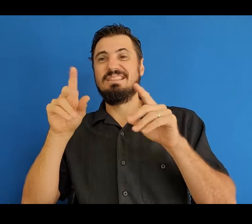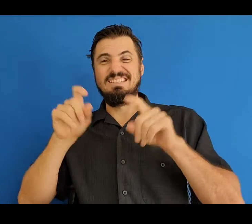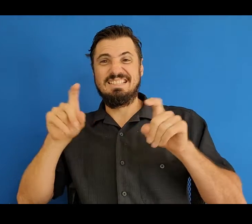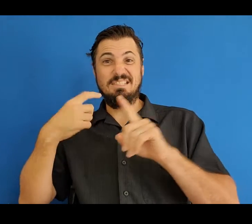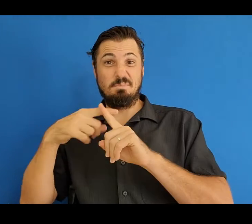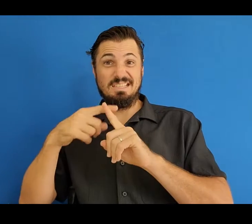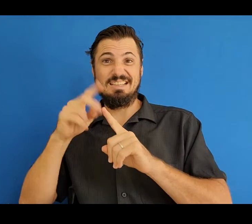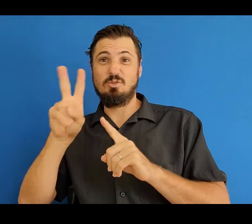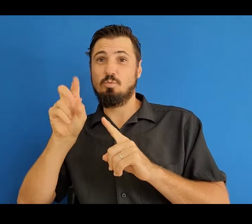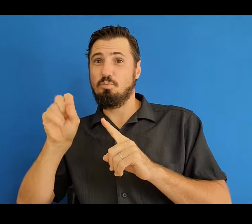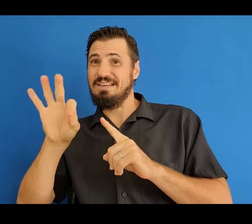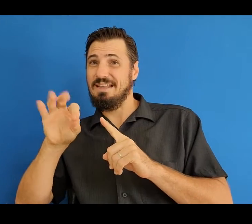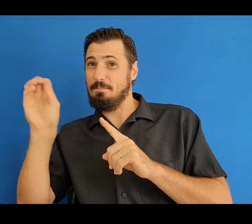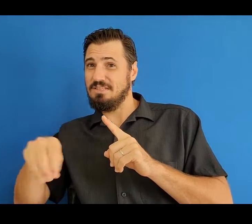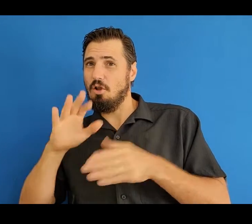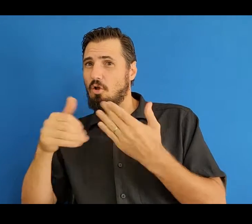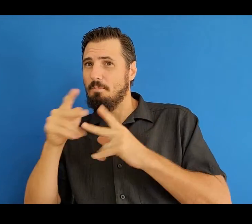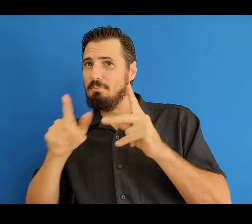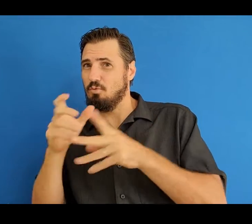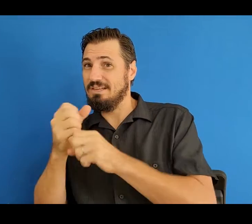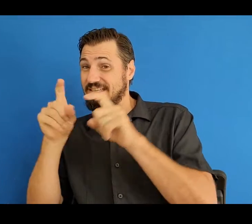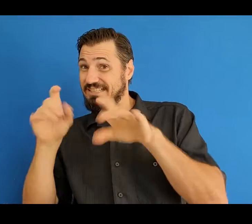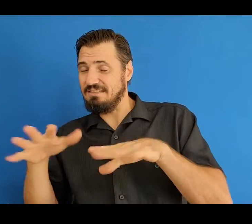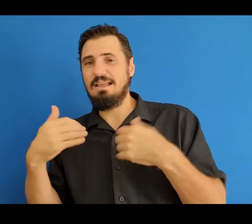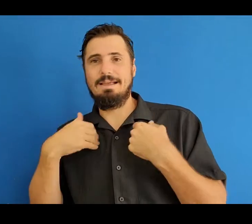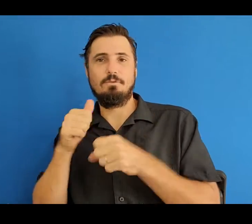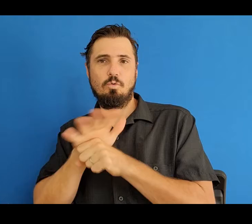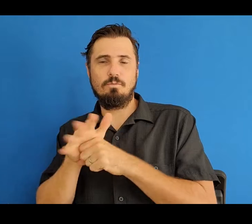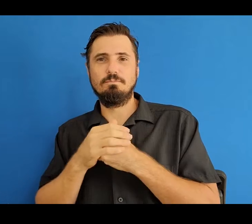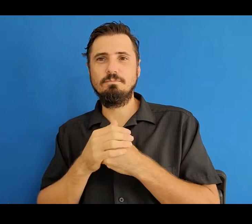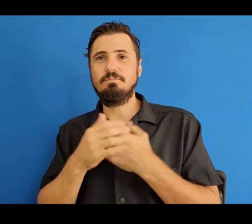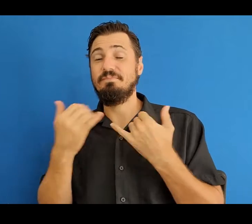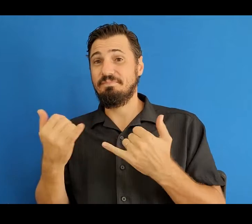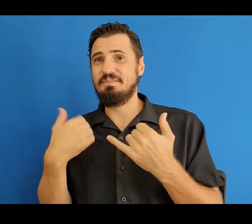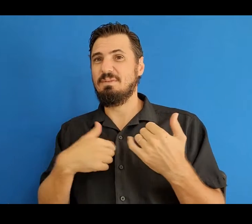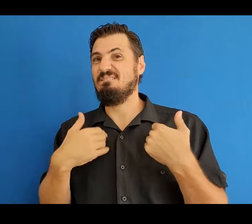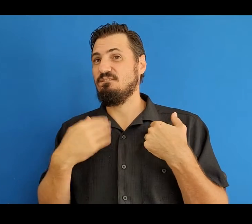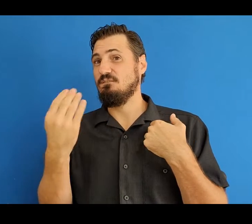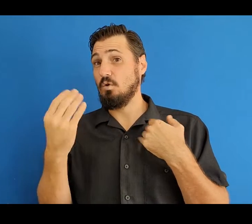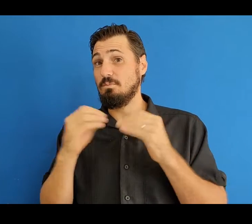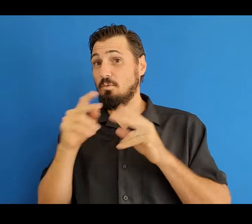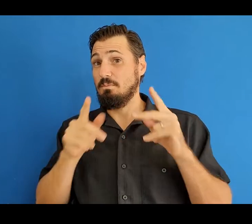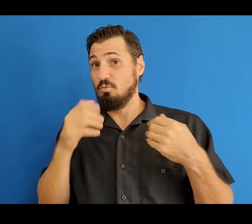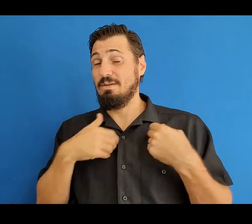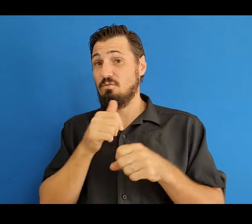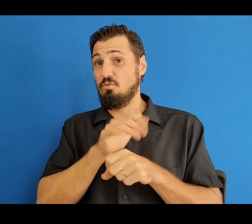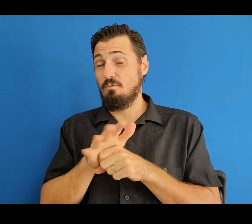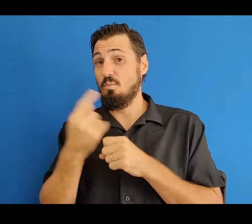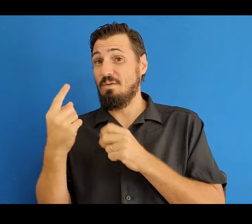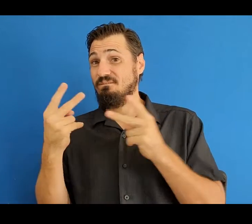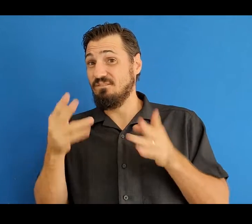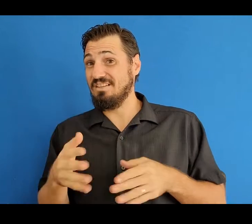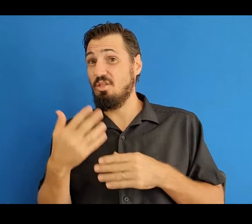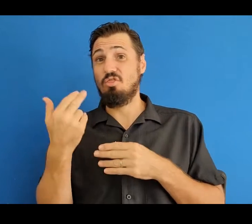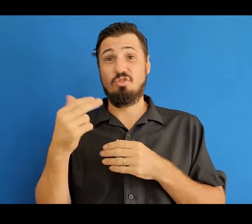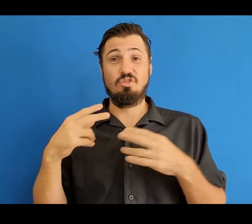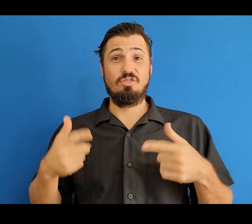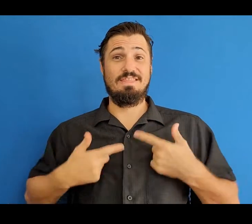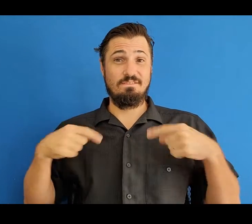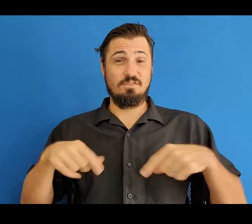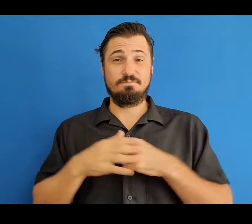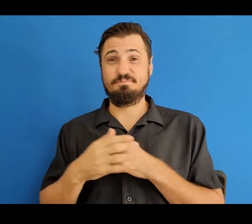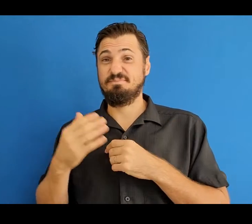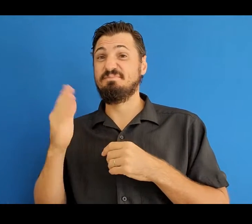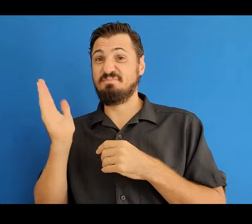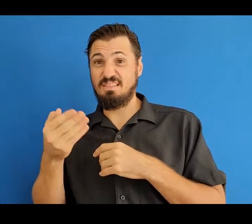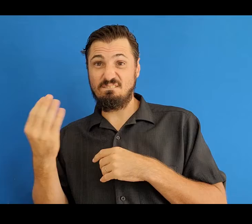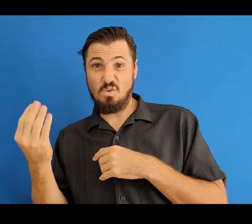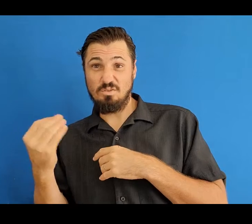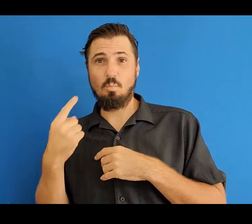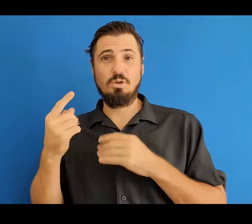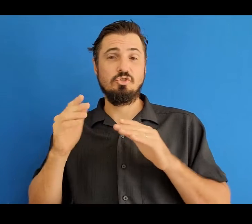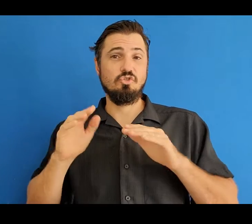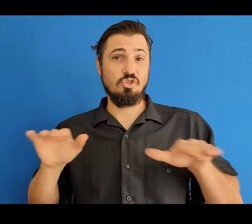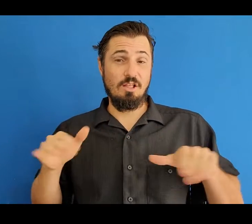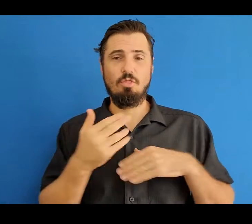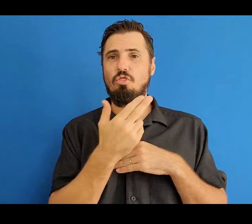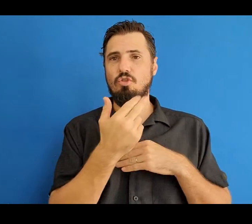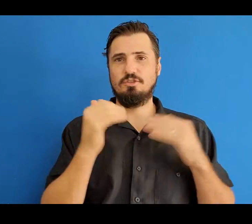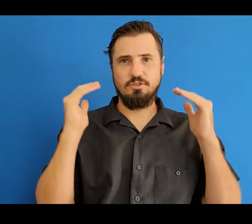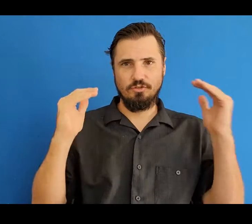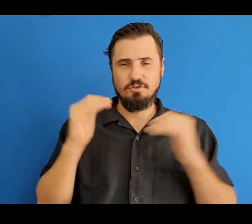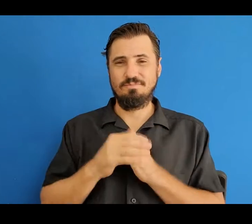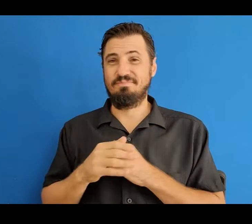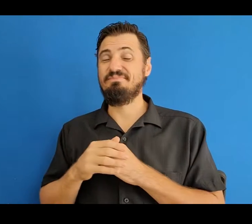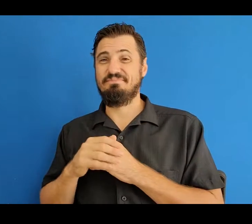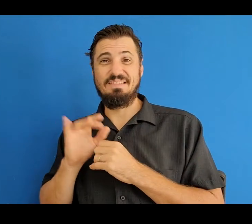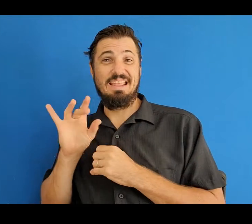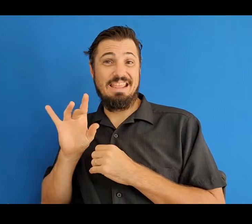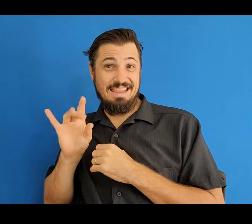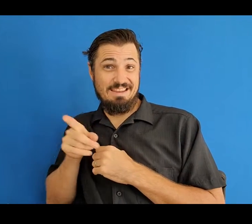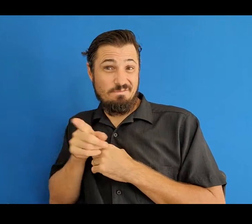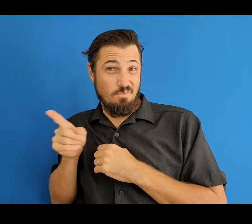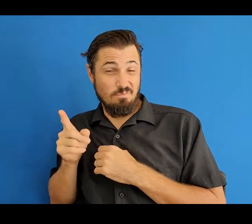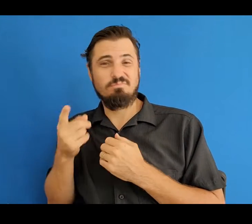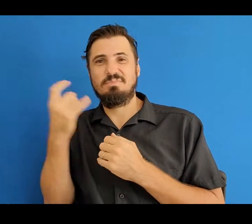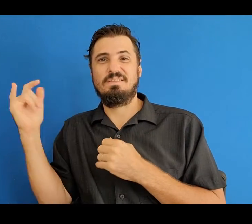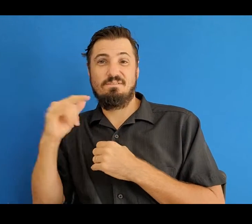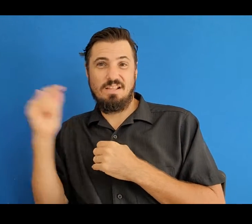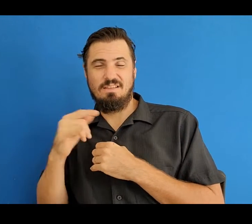Today, the Kauai District Health Office is reporting 14 new cases, 1 visitor and 13 residents. Of the 14 new cases, 1 is a child and 13 are adults. 8 of the cases are related to travel--4 mainland and